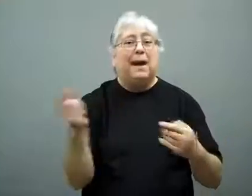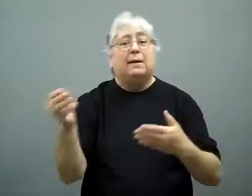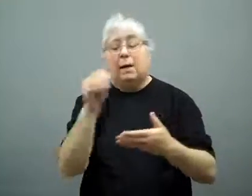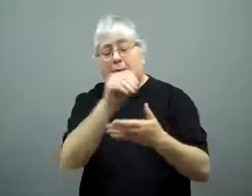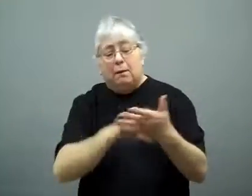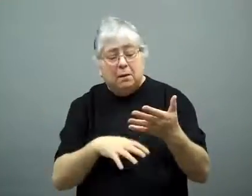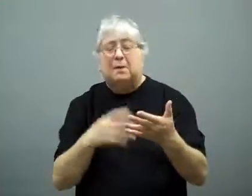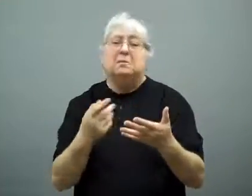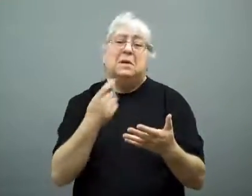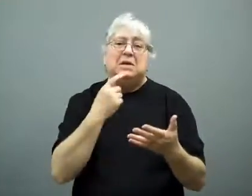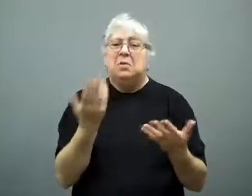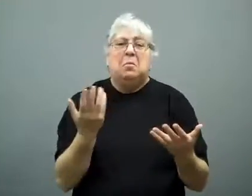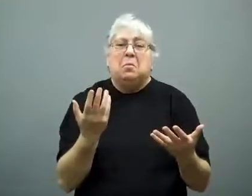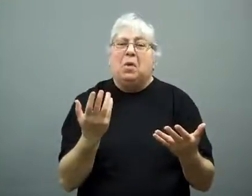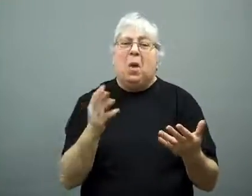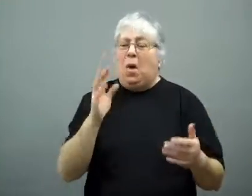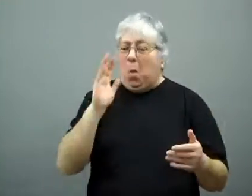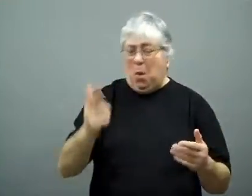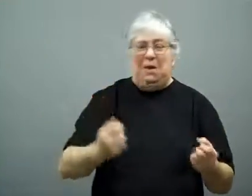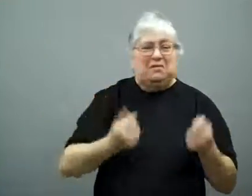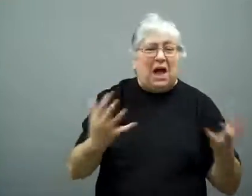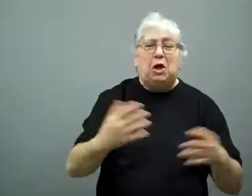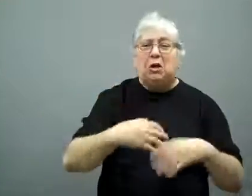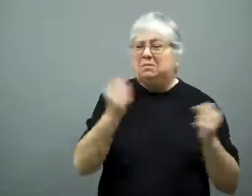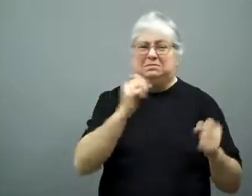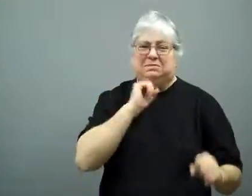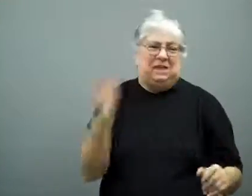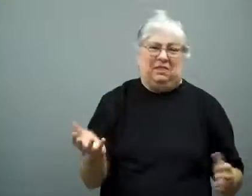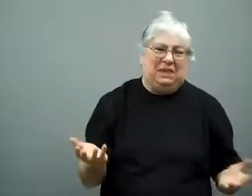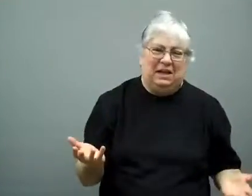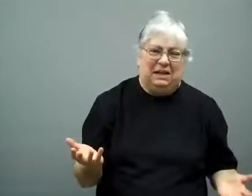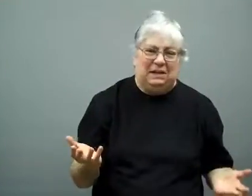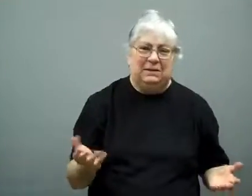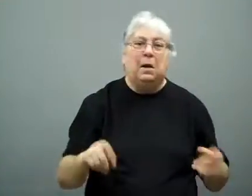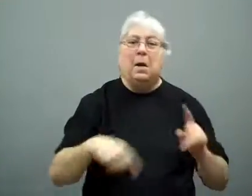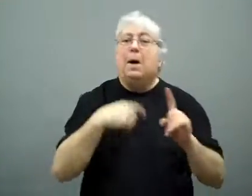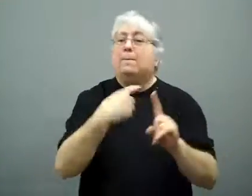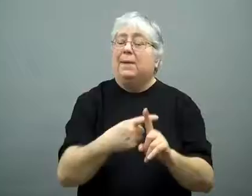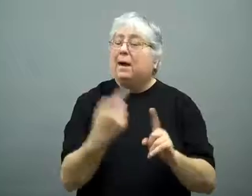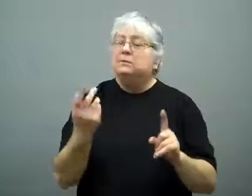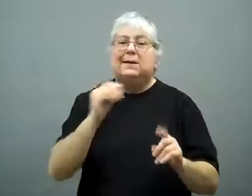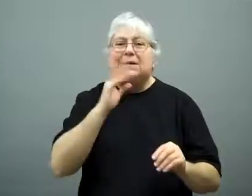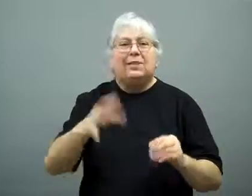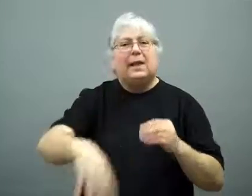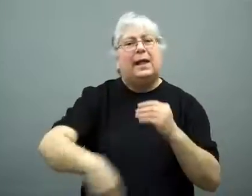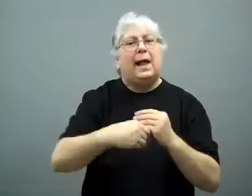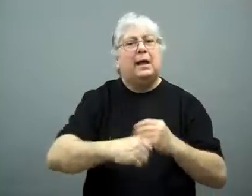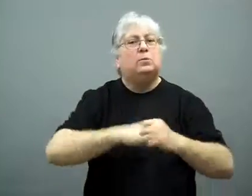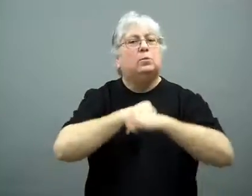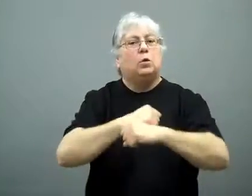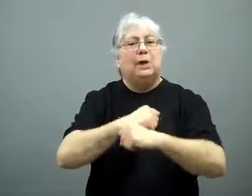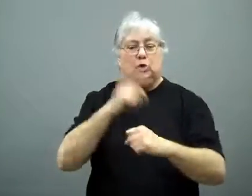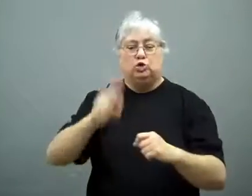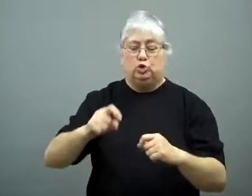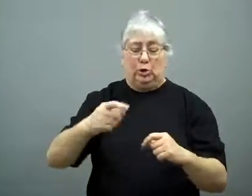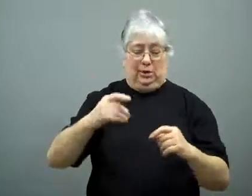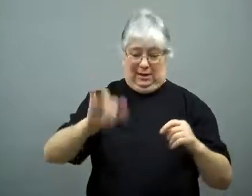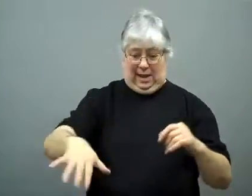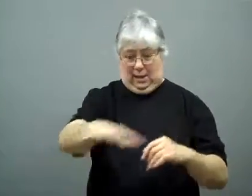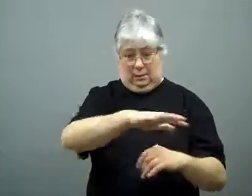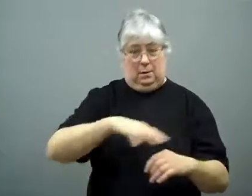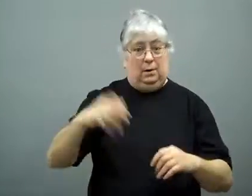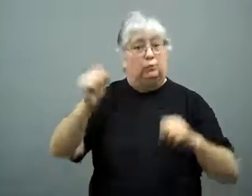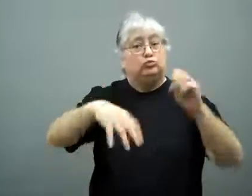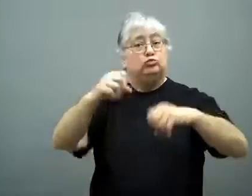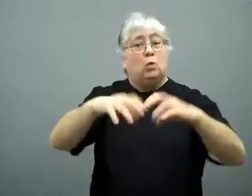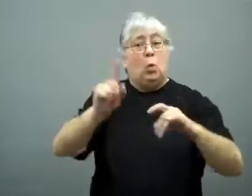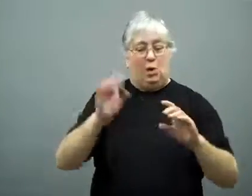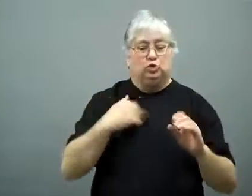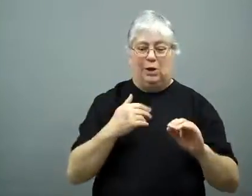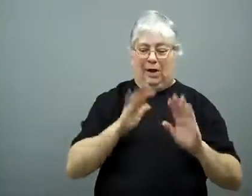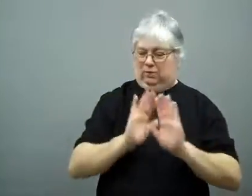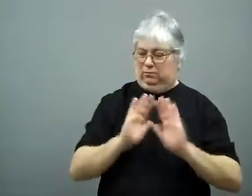In the report, the company said there was no risk of fire or explosion.